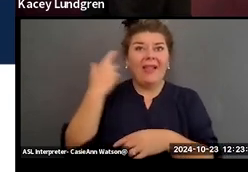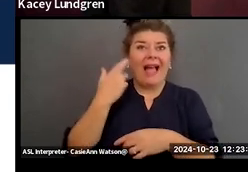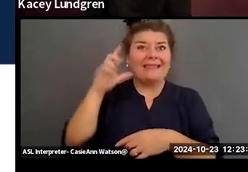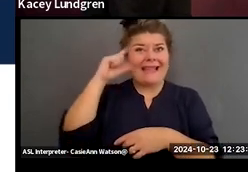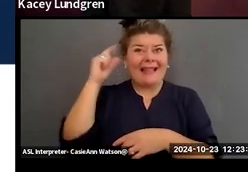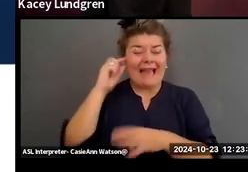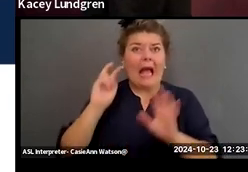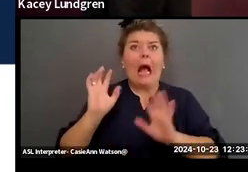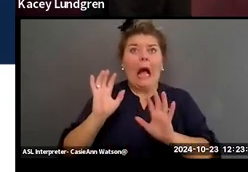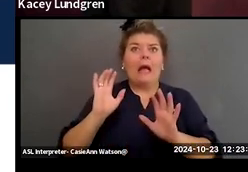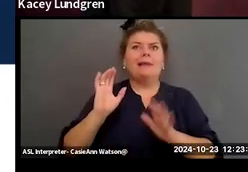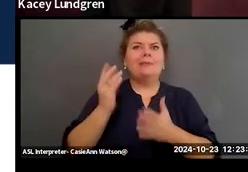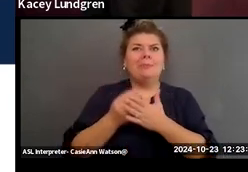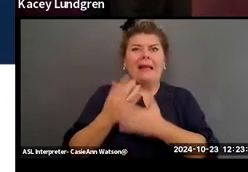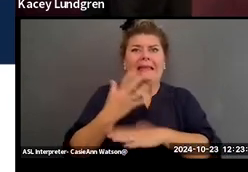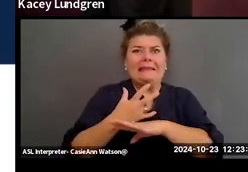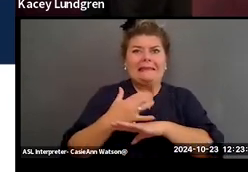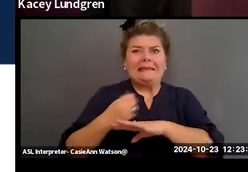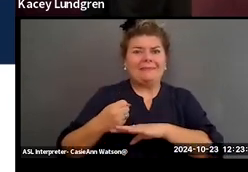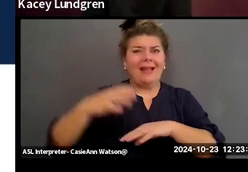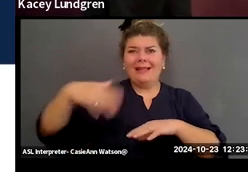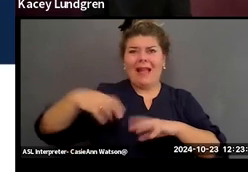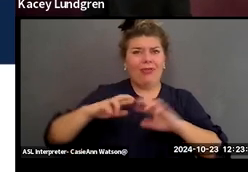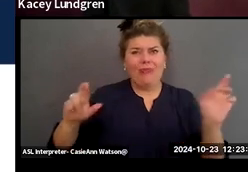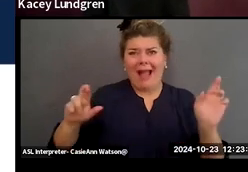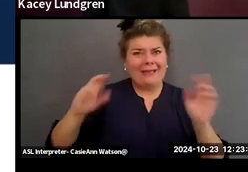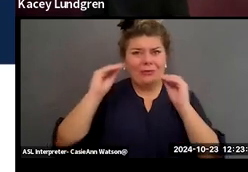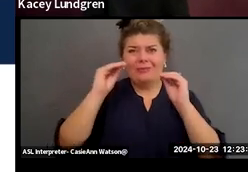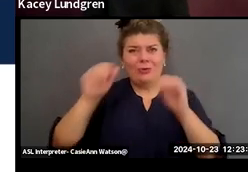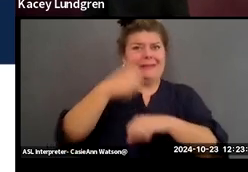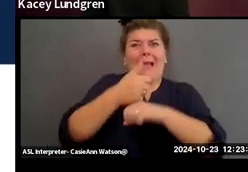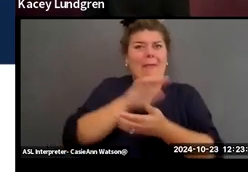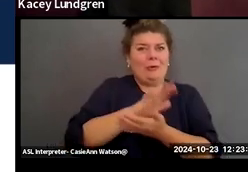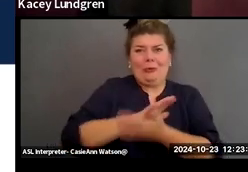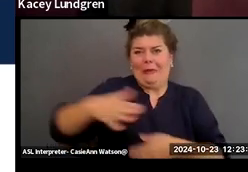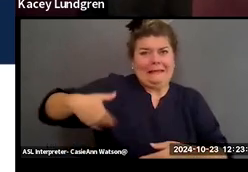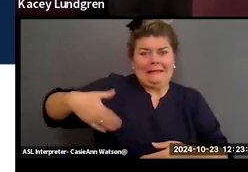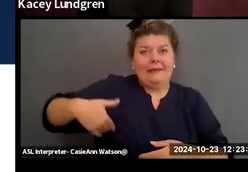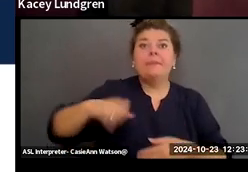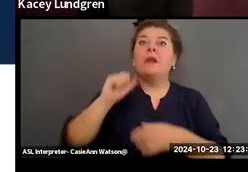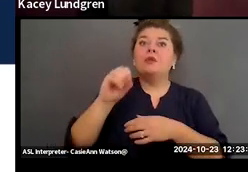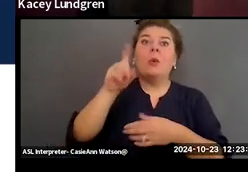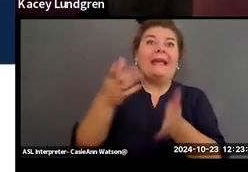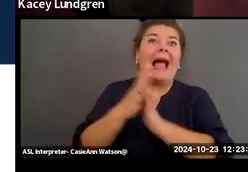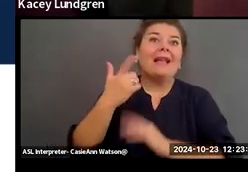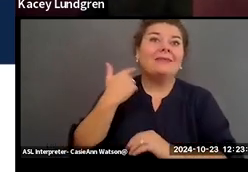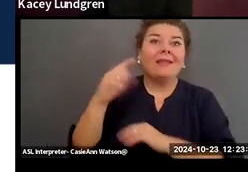and he was nowhere ready to open a school on his own. He asked Clerc to accompany him back to America to help.